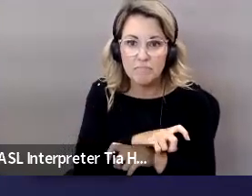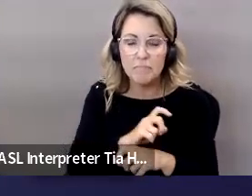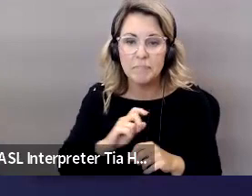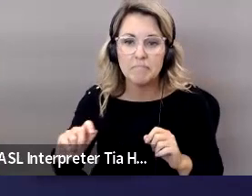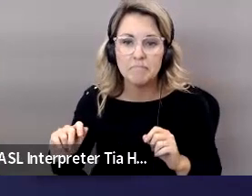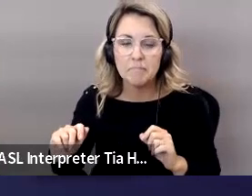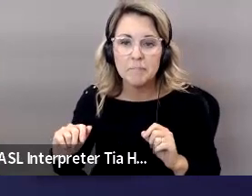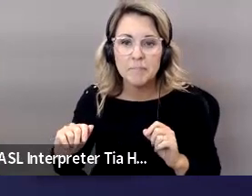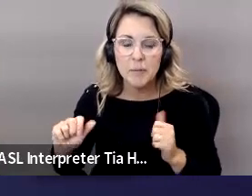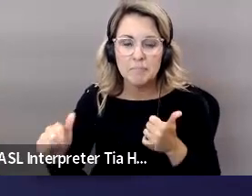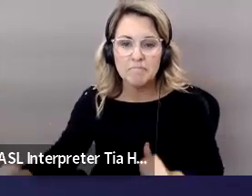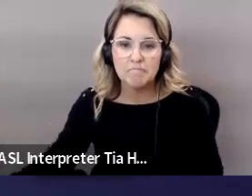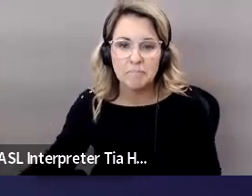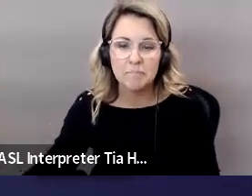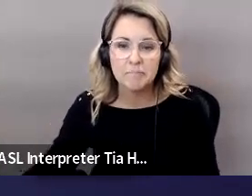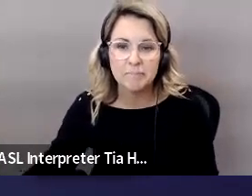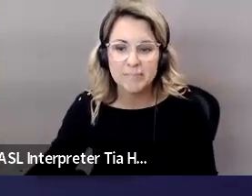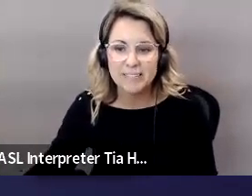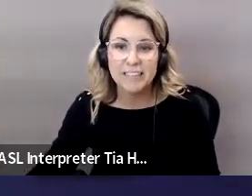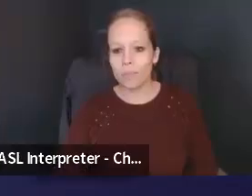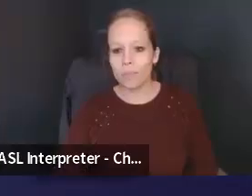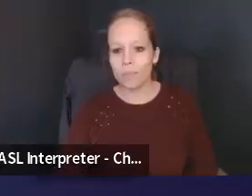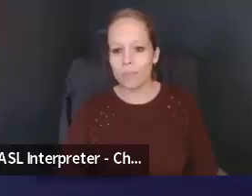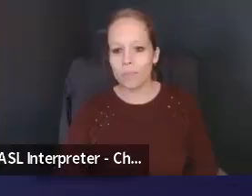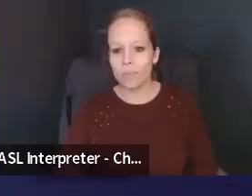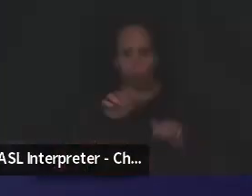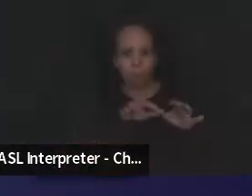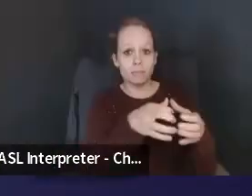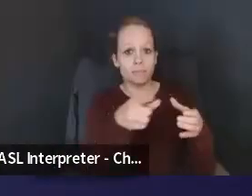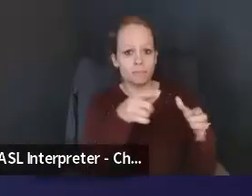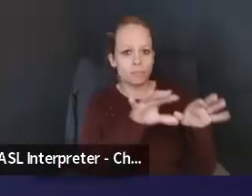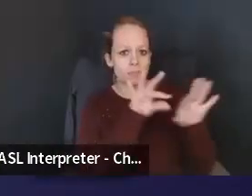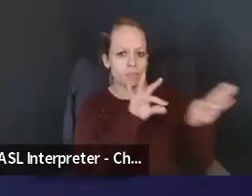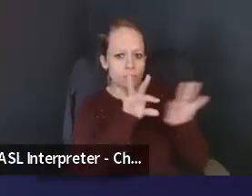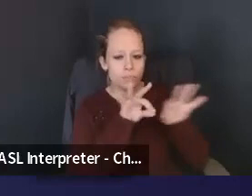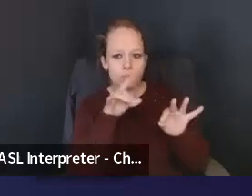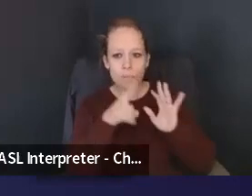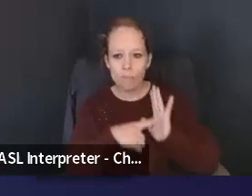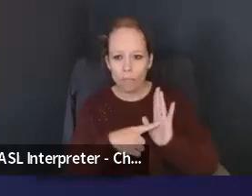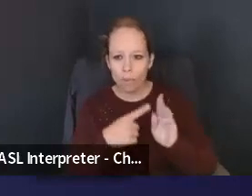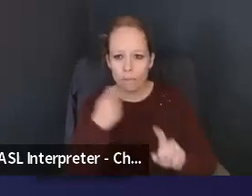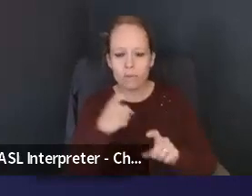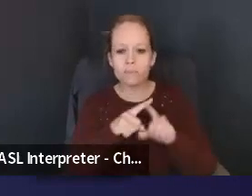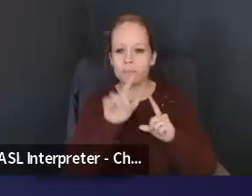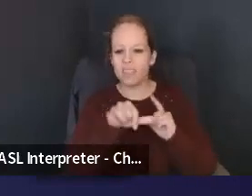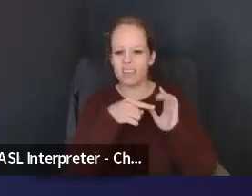from whom you're drawing your sample, but the sample is your particular study or project. So,